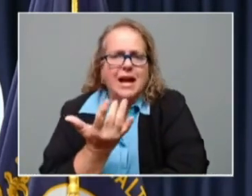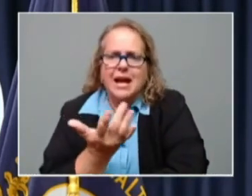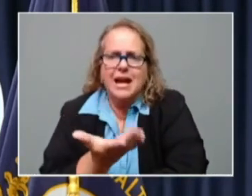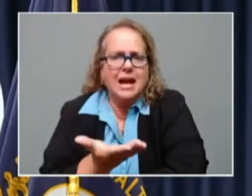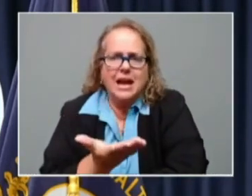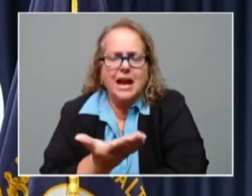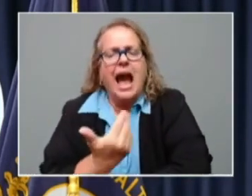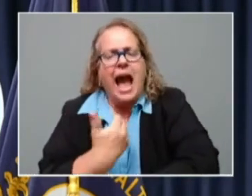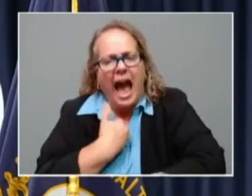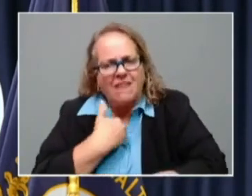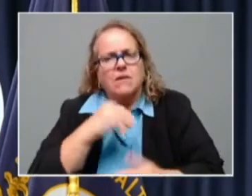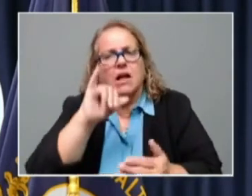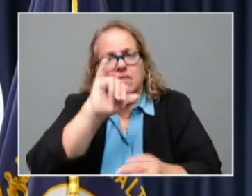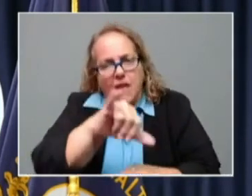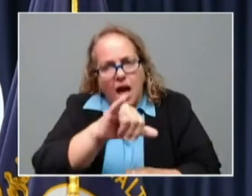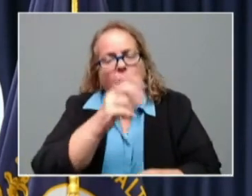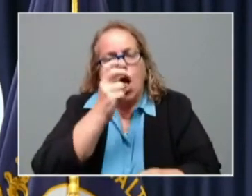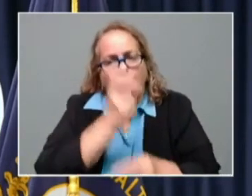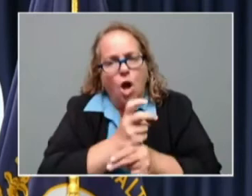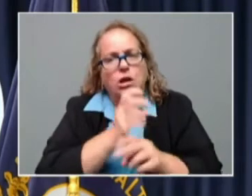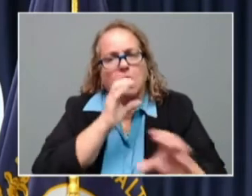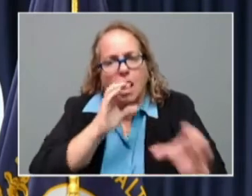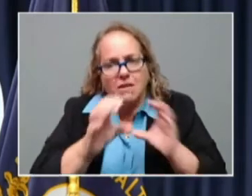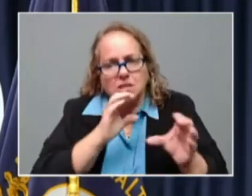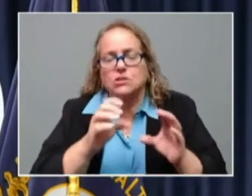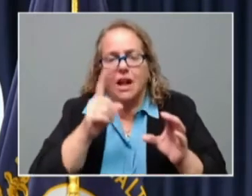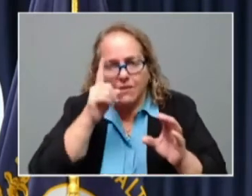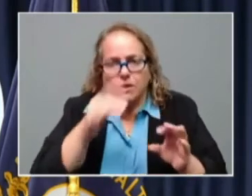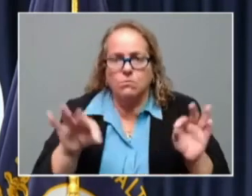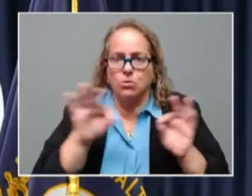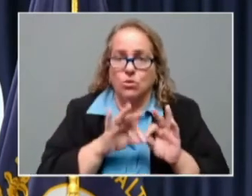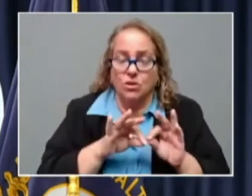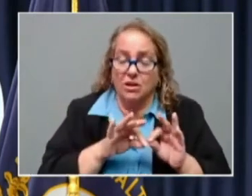incentives as much and they're not going to respond to to, uh, to